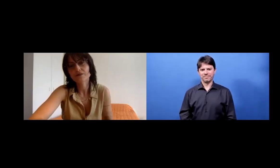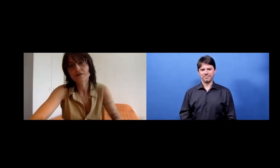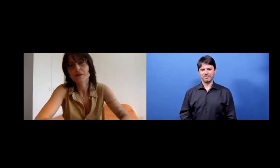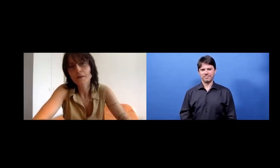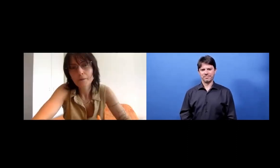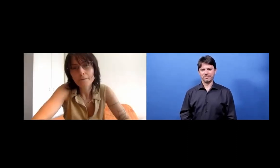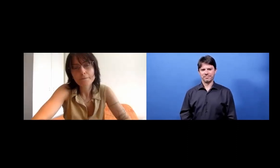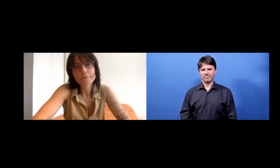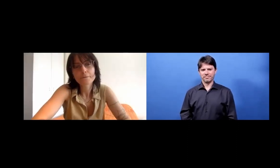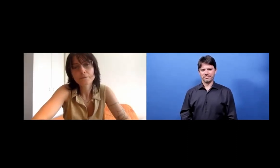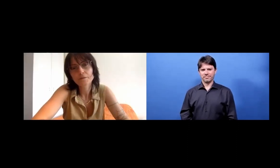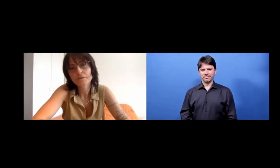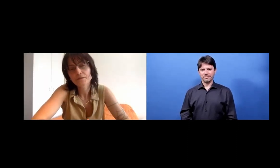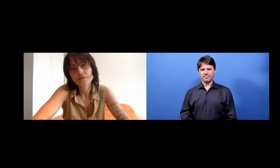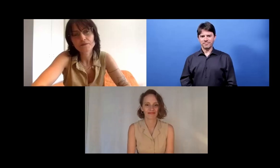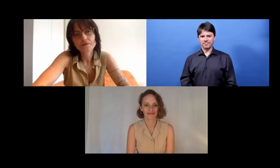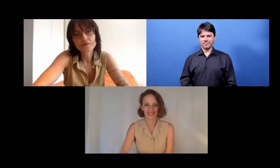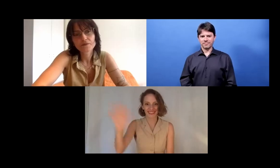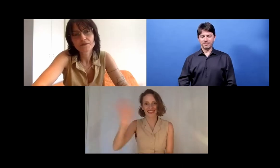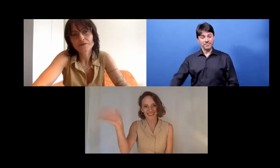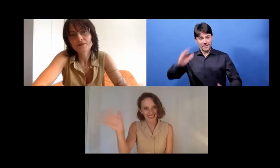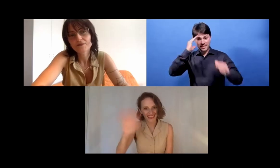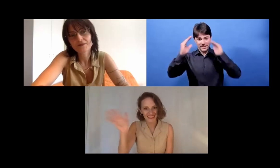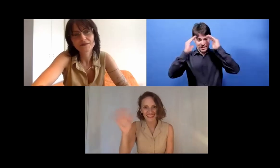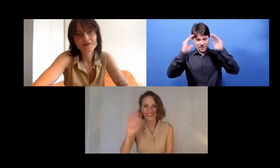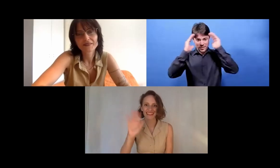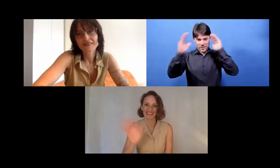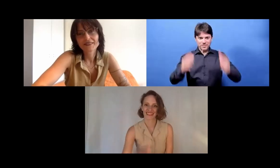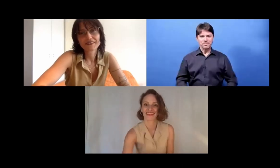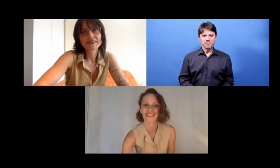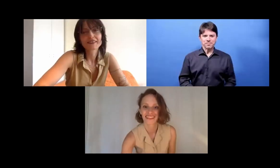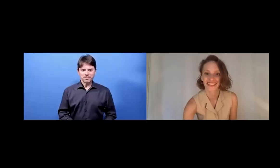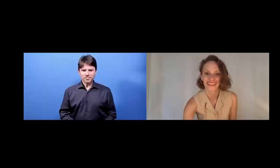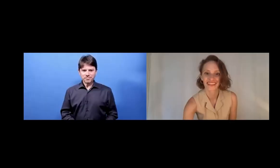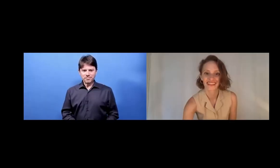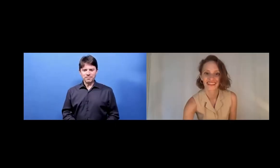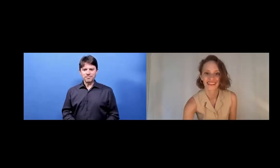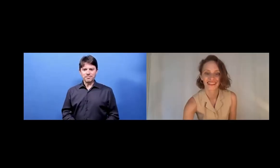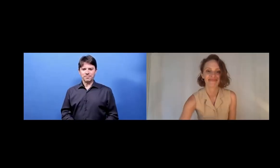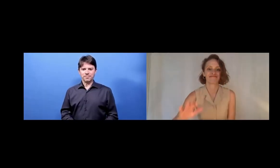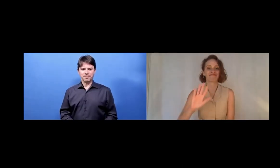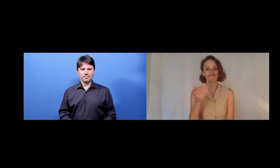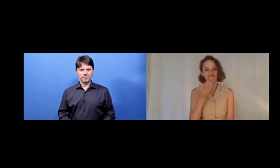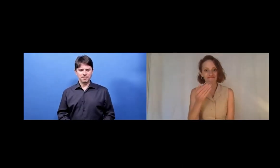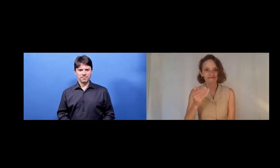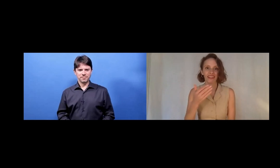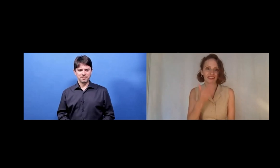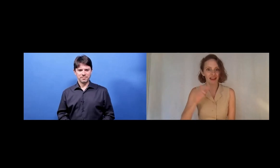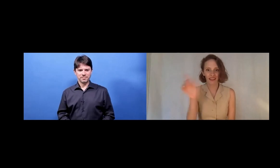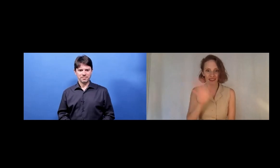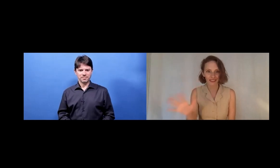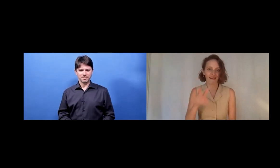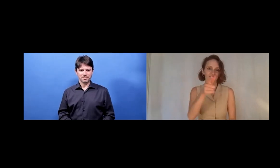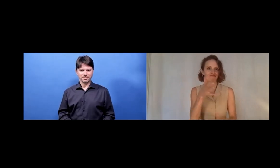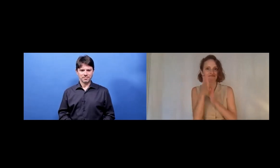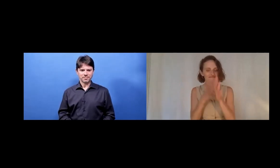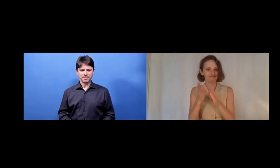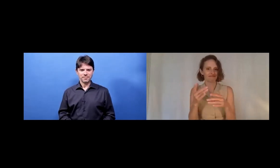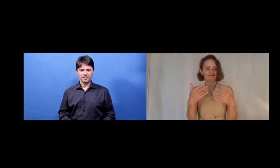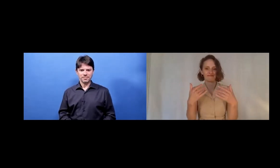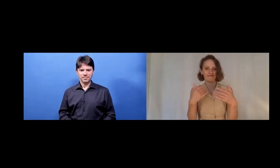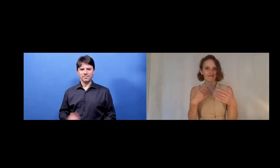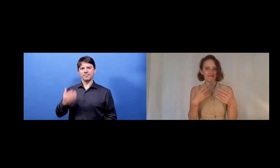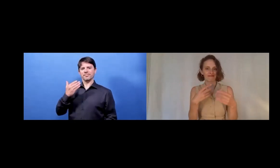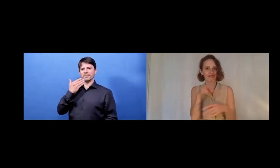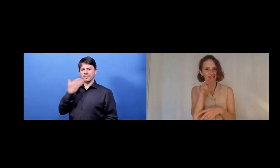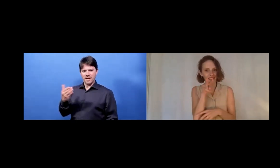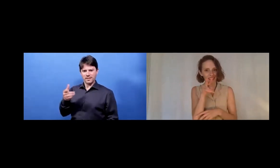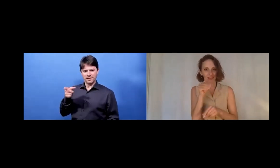Kassandra Wedel: Hello everyone. Hello to you all. Thank you so much, Rita, for your kind introduction.